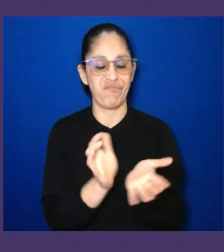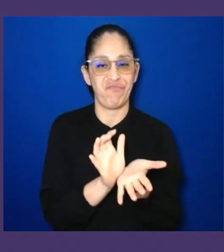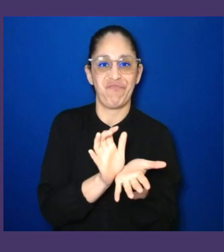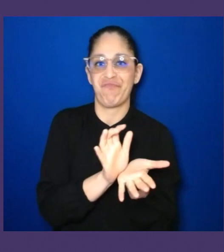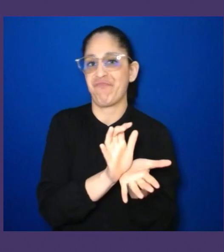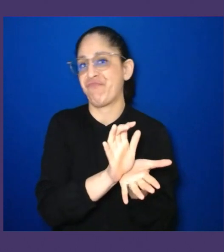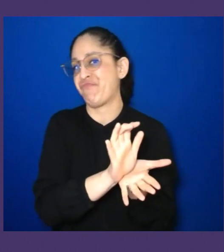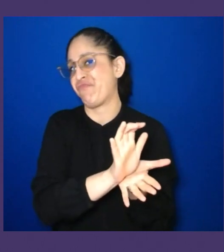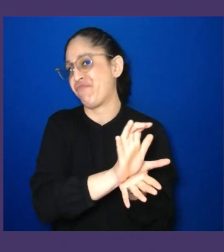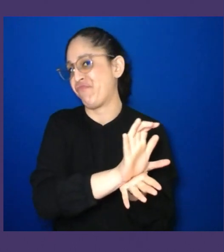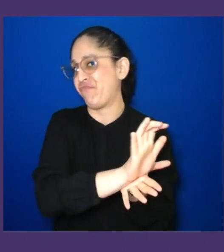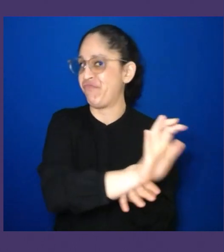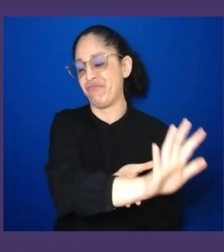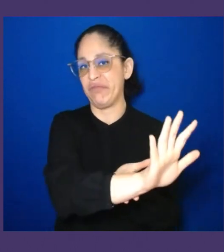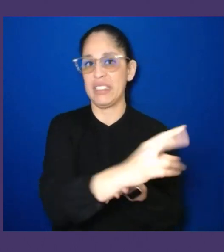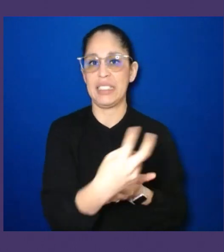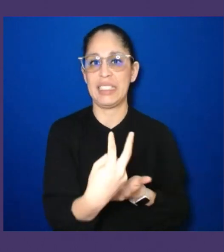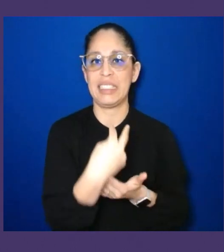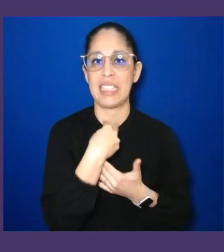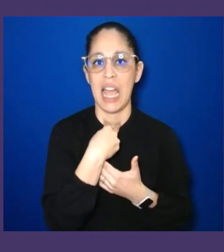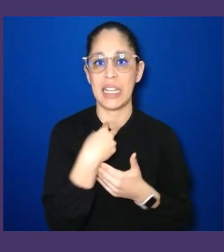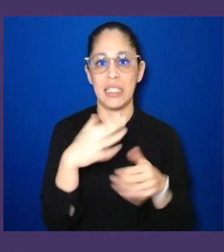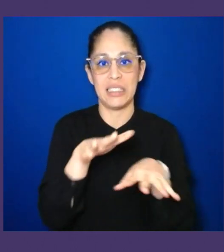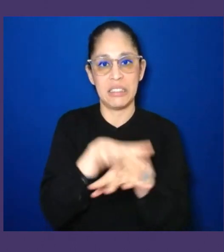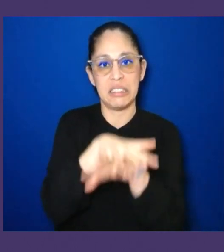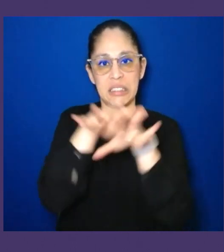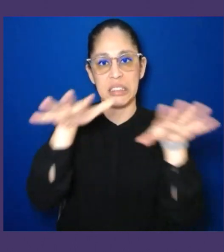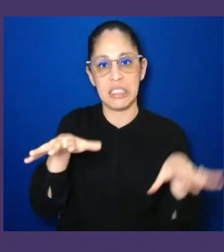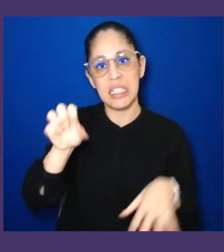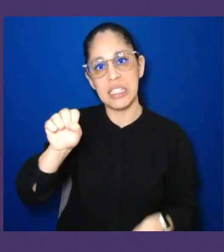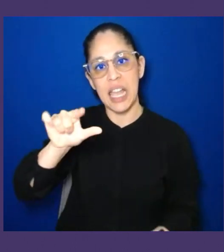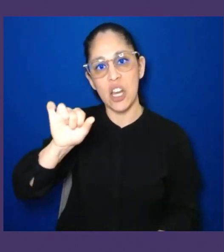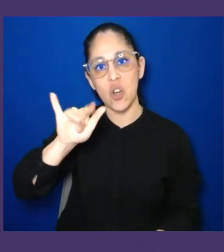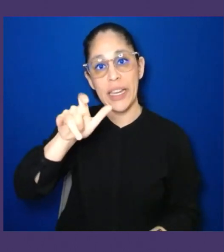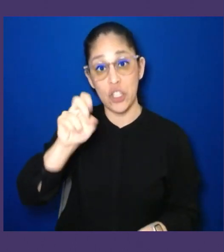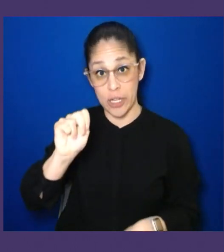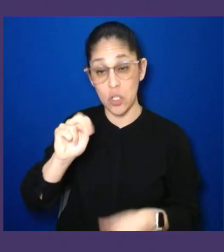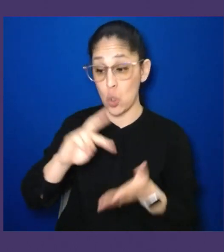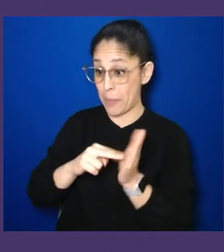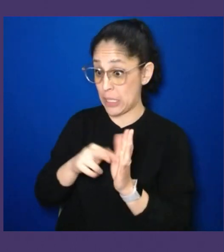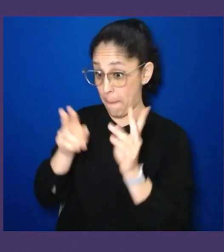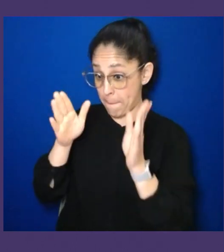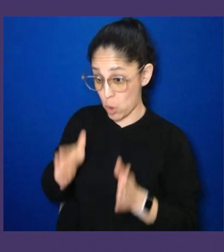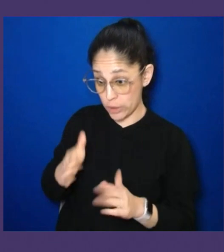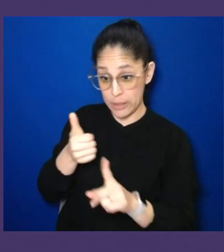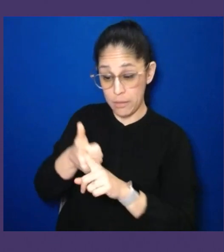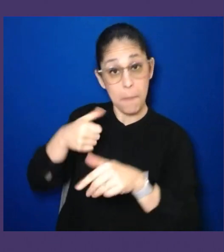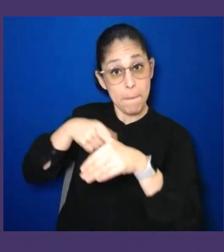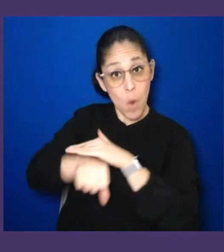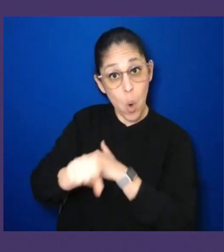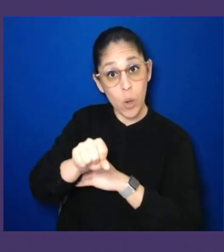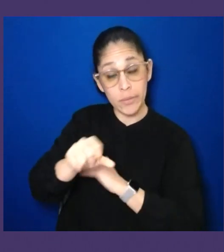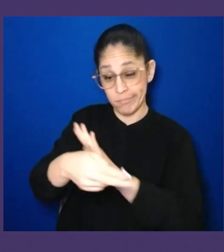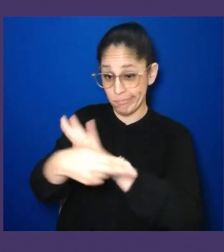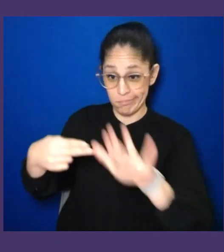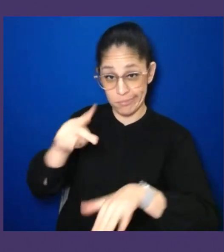A disabled person is born, diagnosed, and from the moment they come into the world,